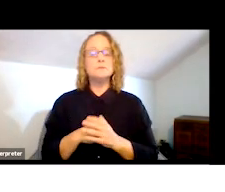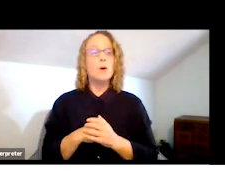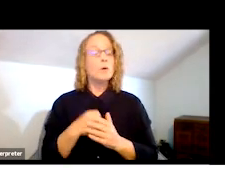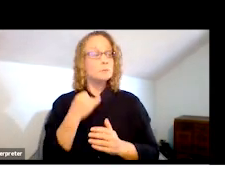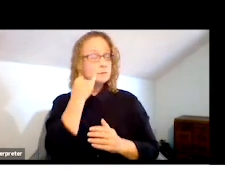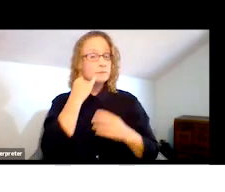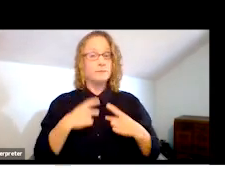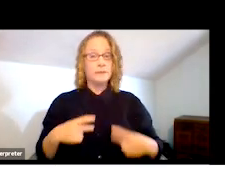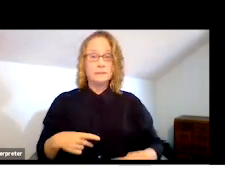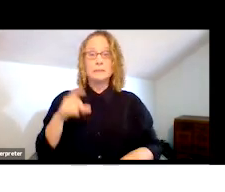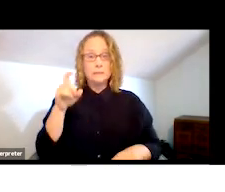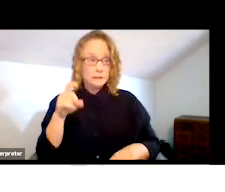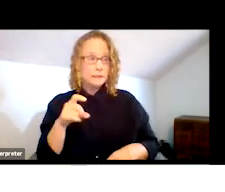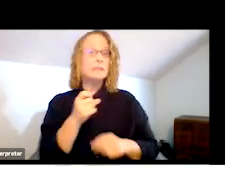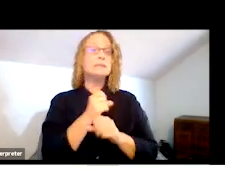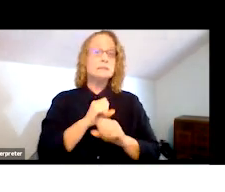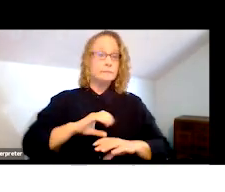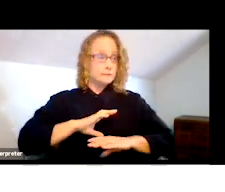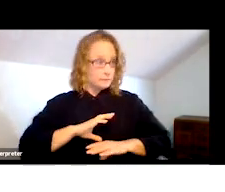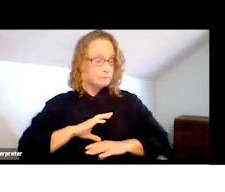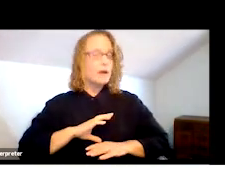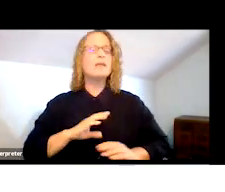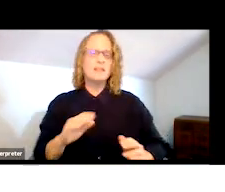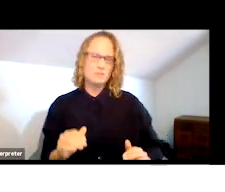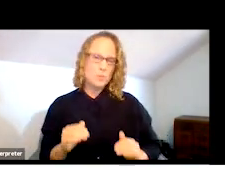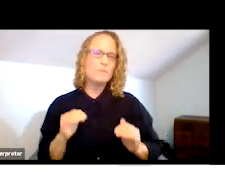for the people that come in to receive our services?